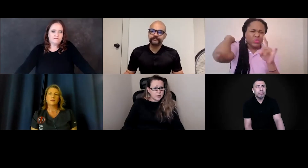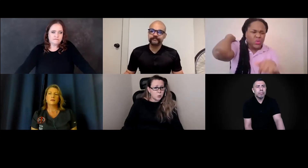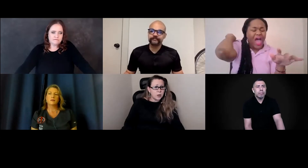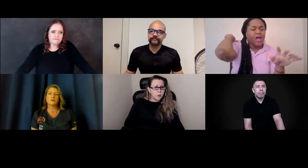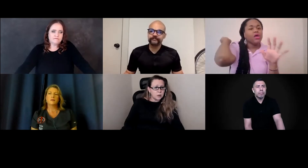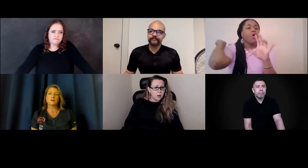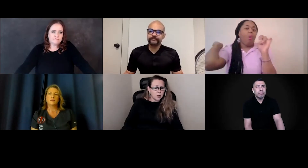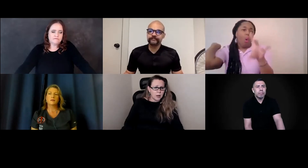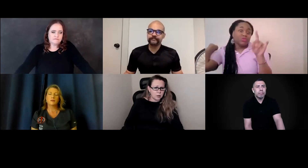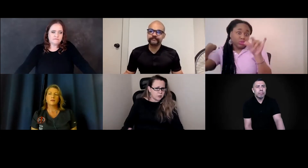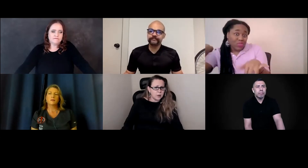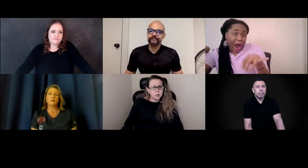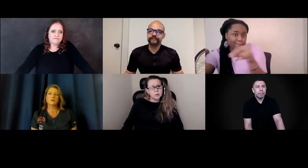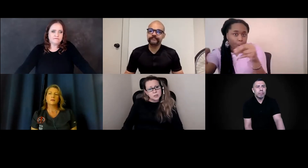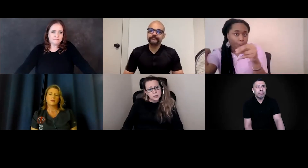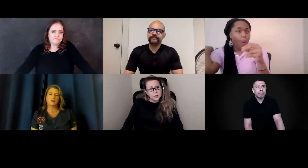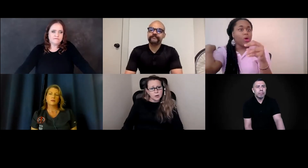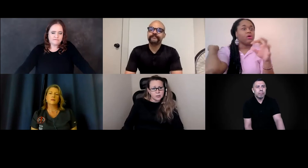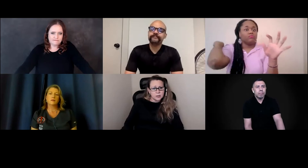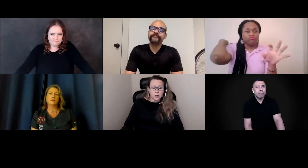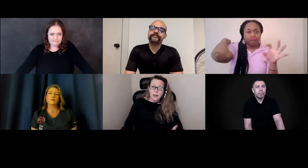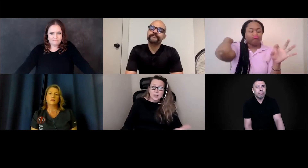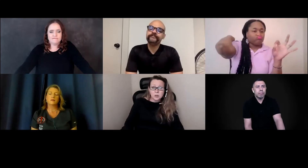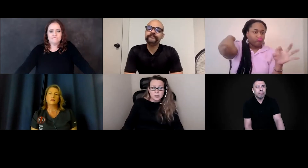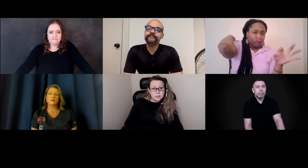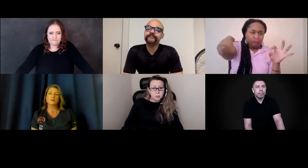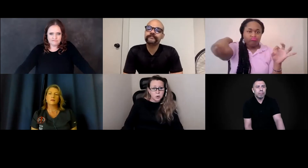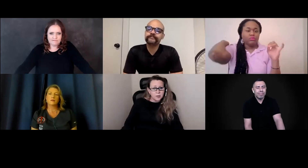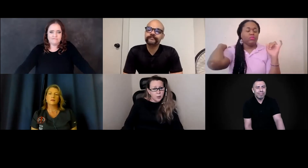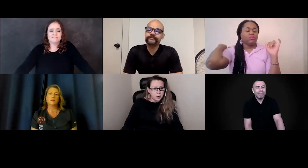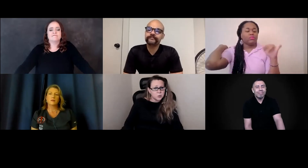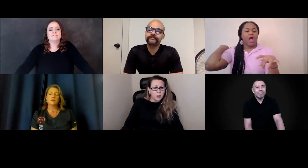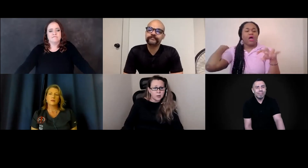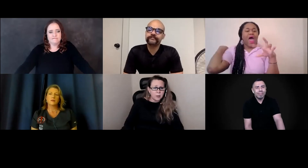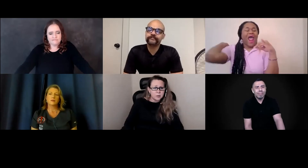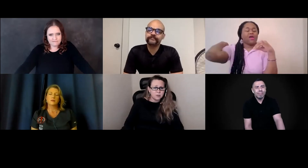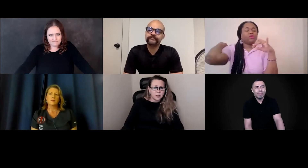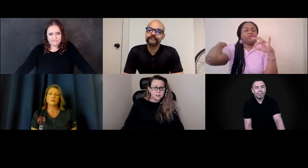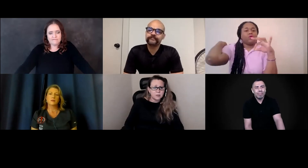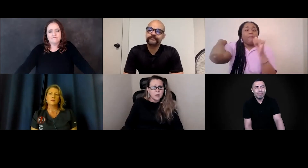As we go along I'll say use this sign or not this. Or do this some more, that worked well that was effective.